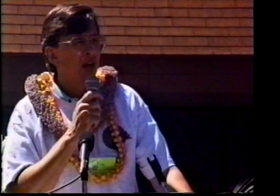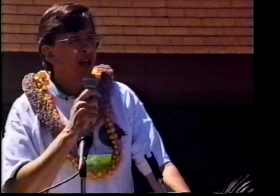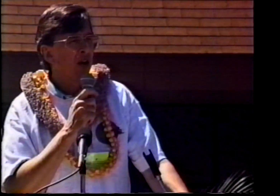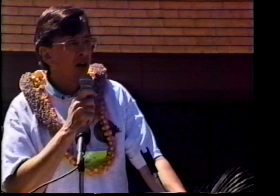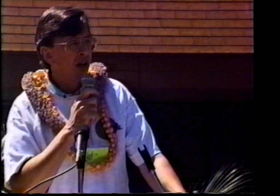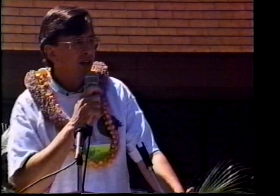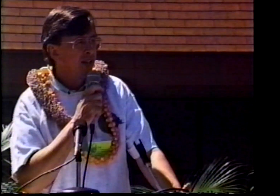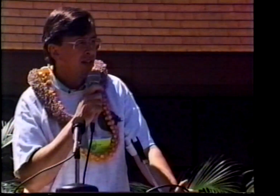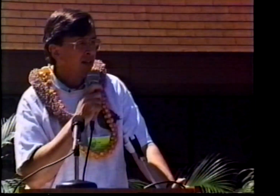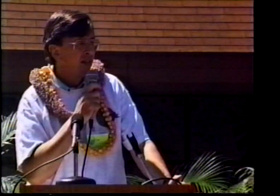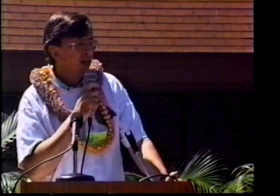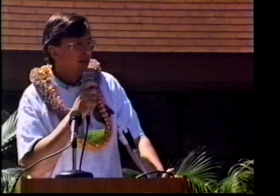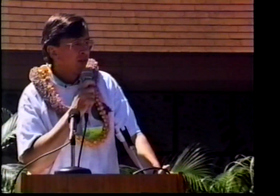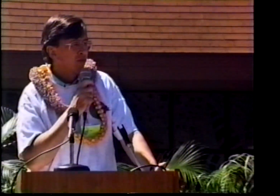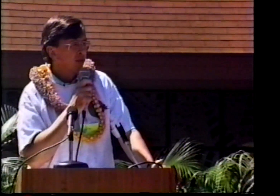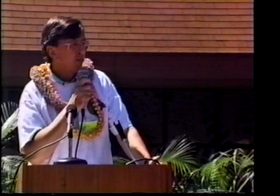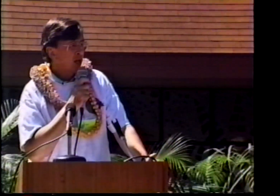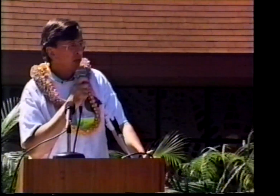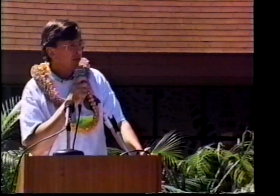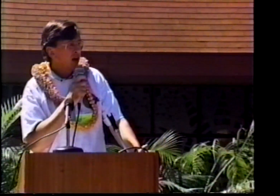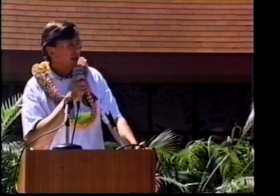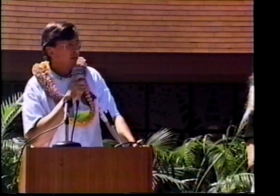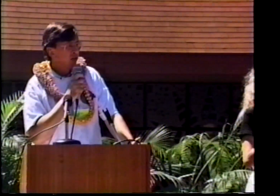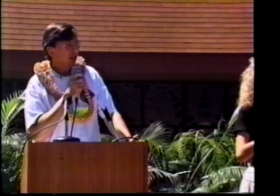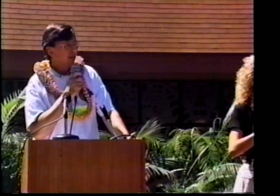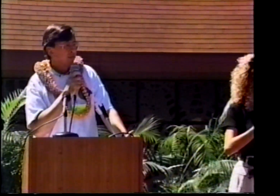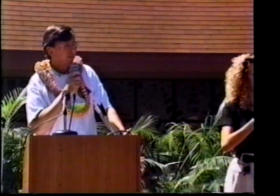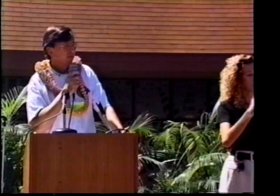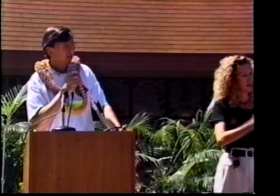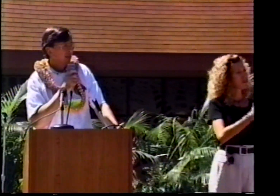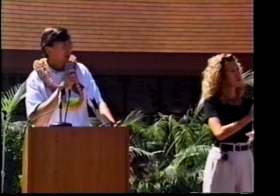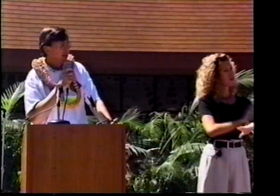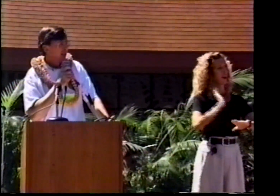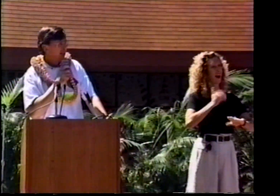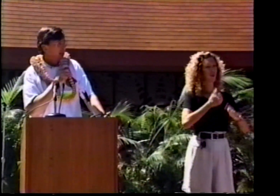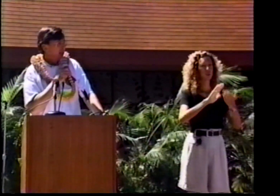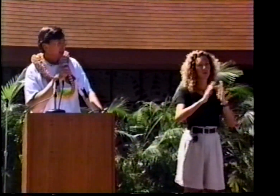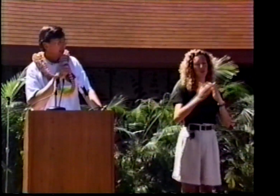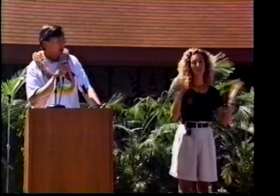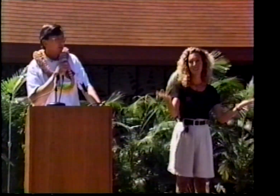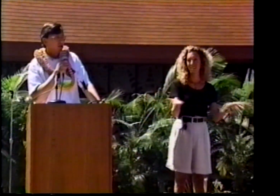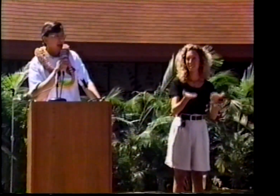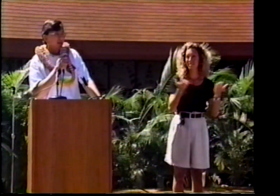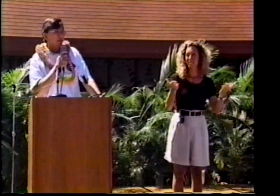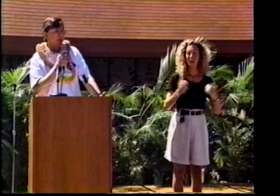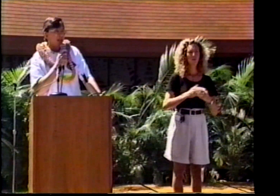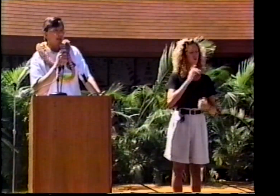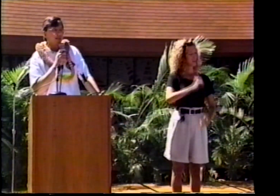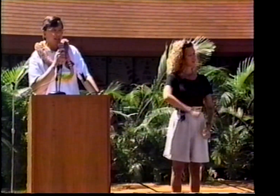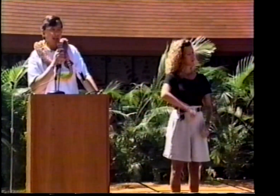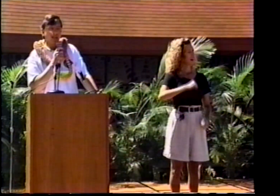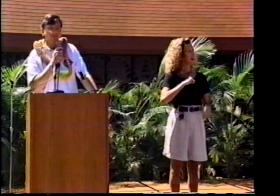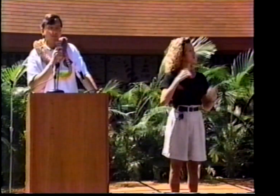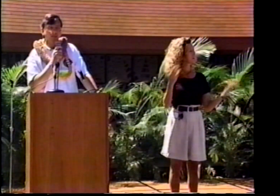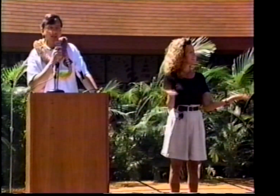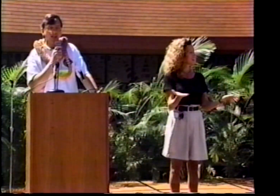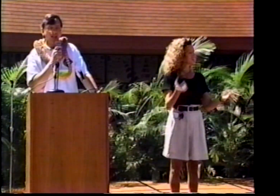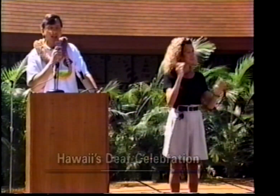very hard for the betterment of our community. And I am proud to be here today.